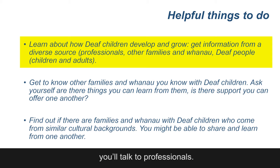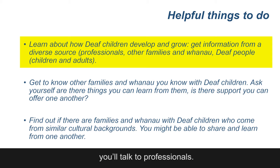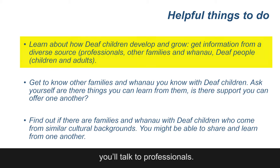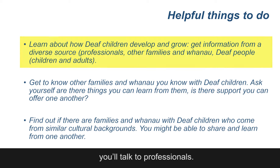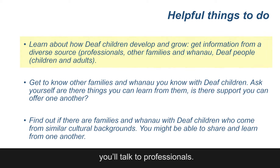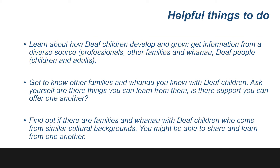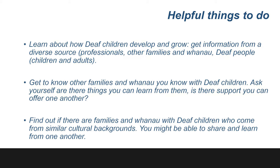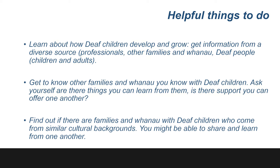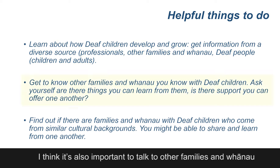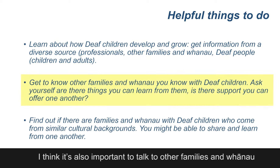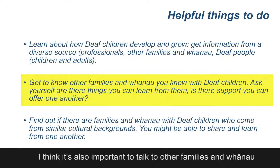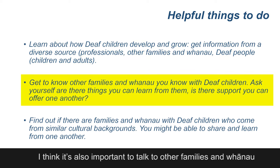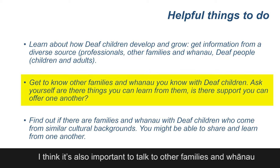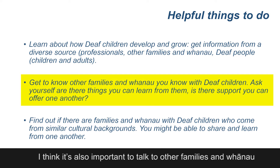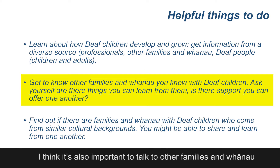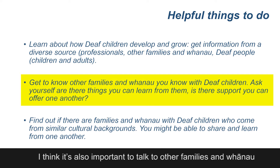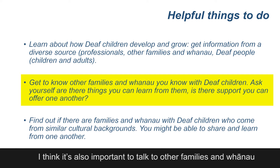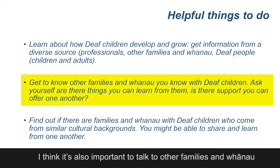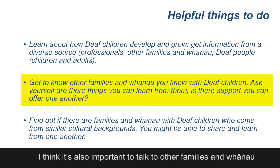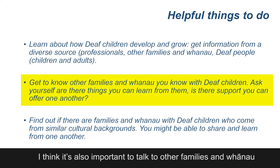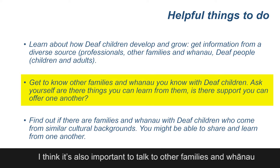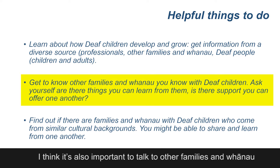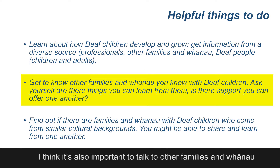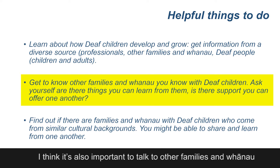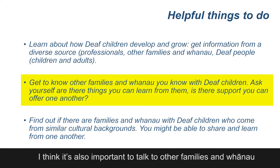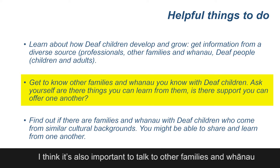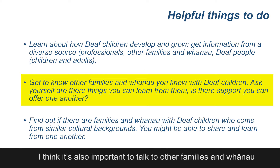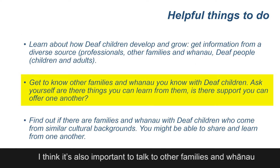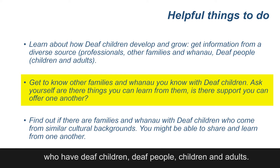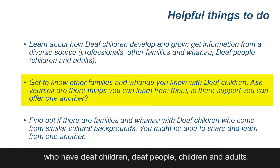professionals. I think it’s also important to talk to other families and whānau who